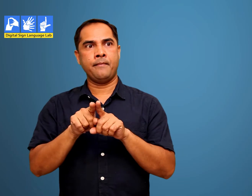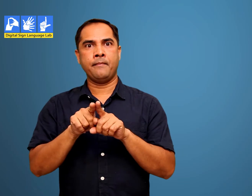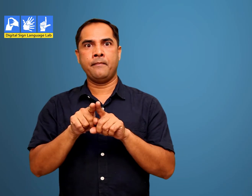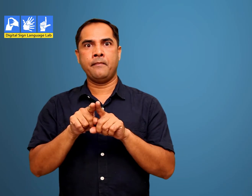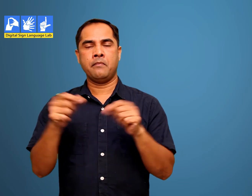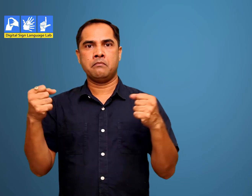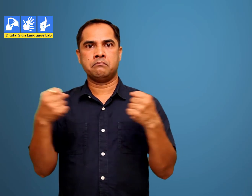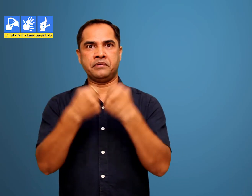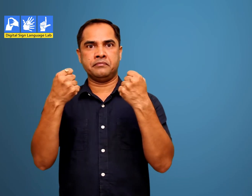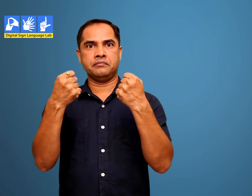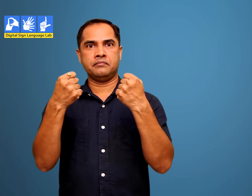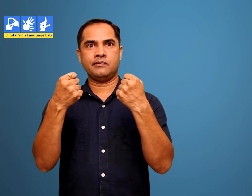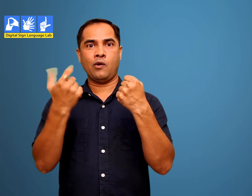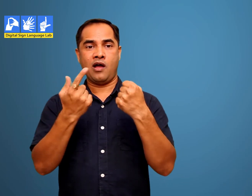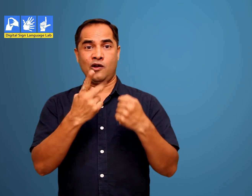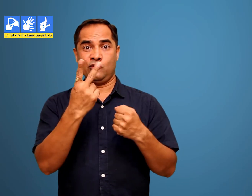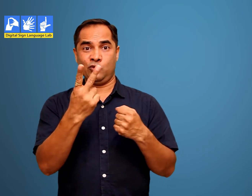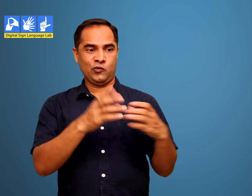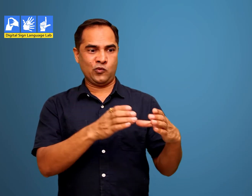widespread conflict.